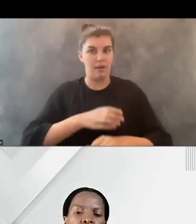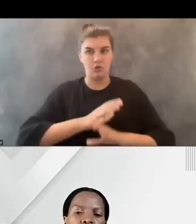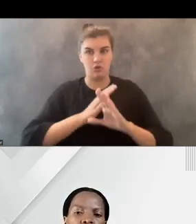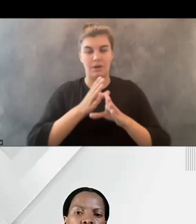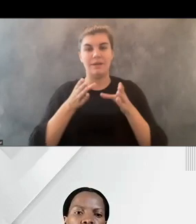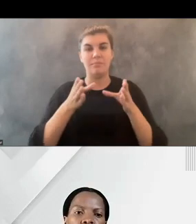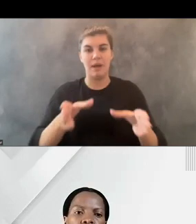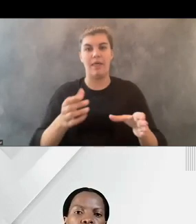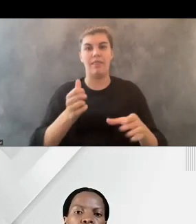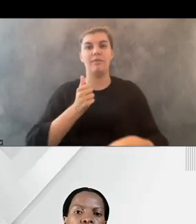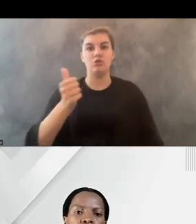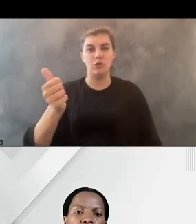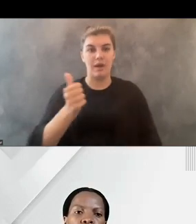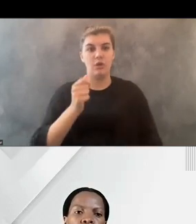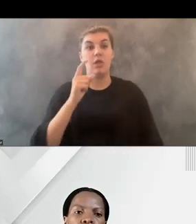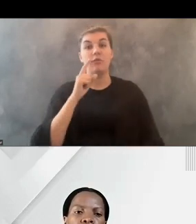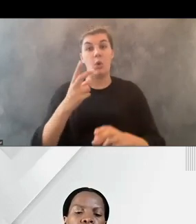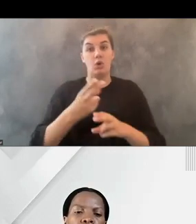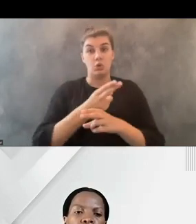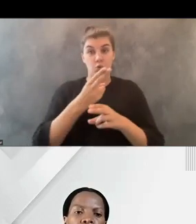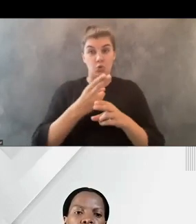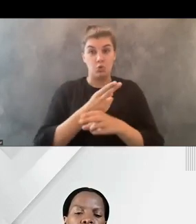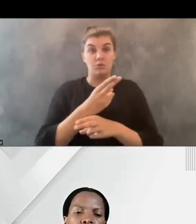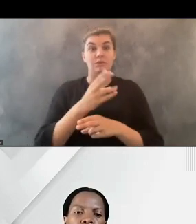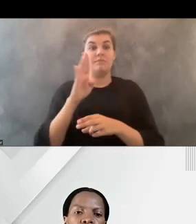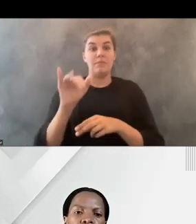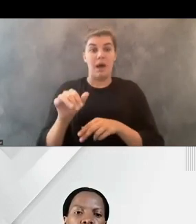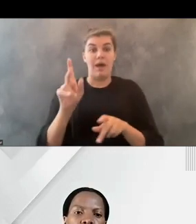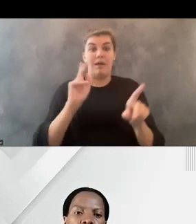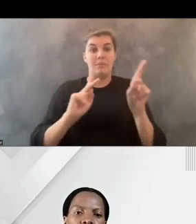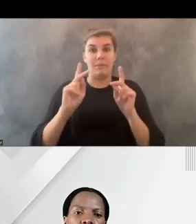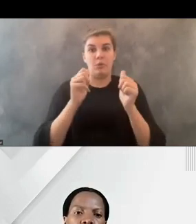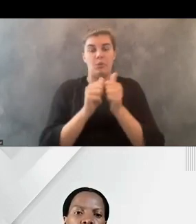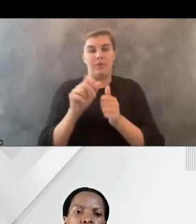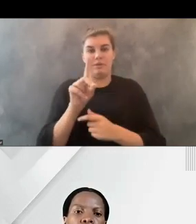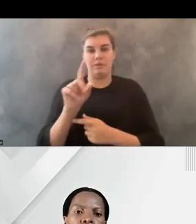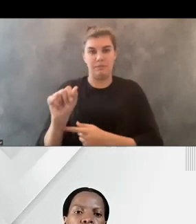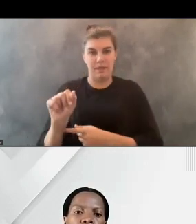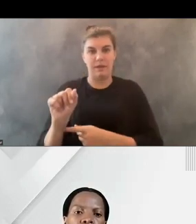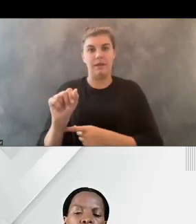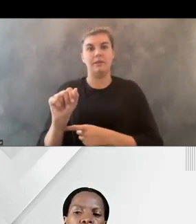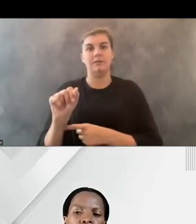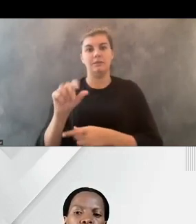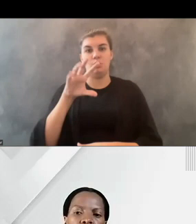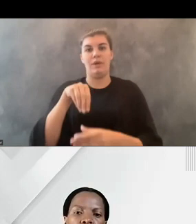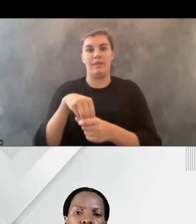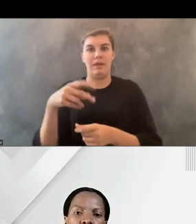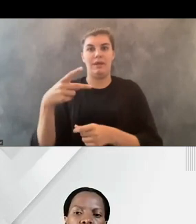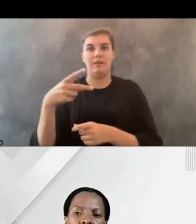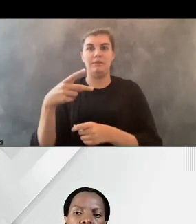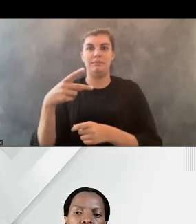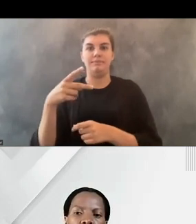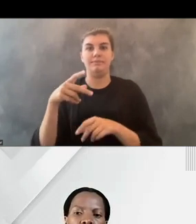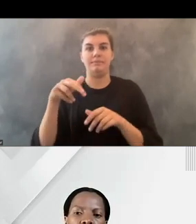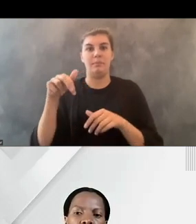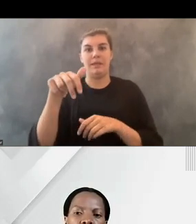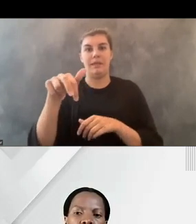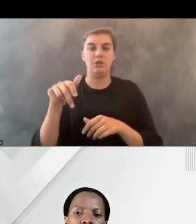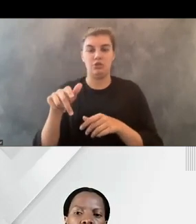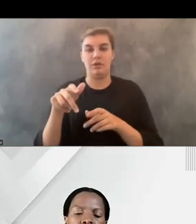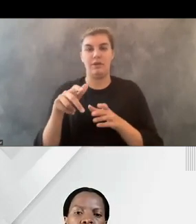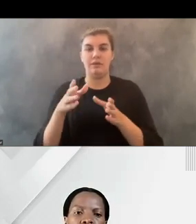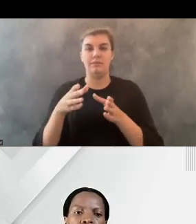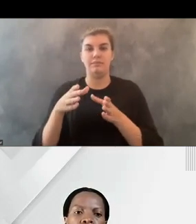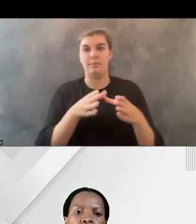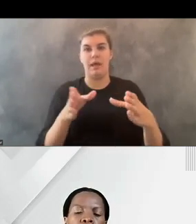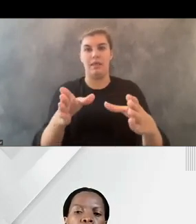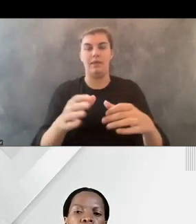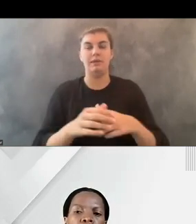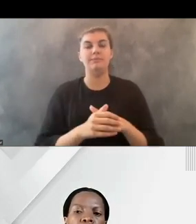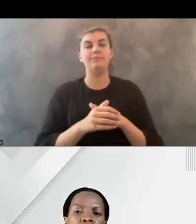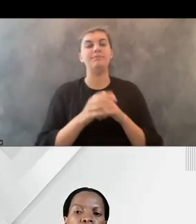of travel for use by pedestrians with disabilities within a pedestrian circulation path. Pedestrian